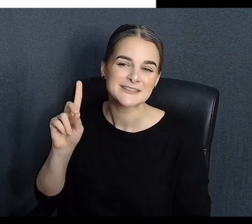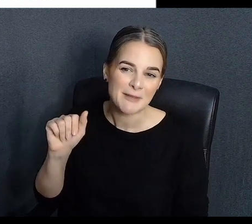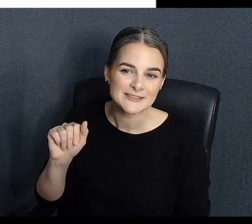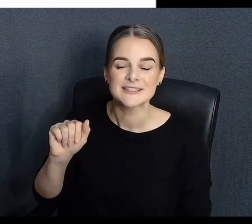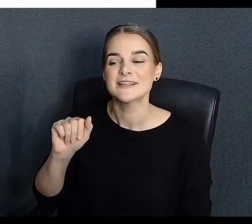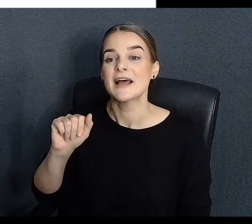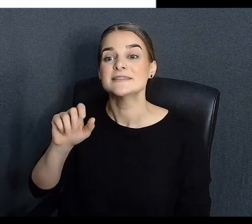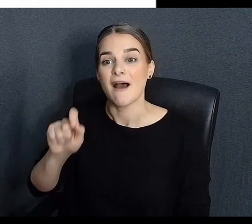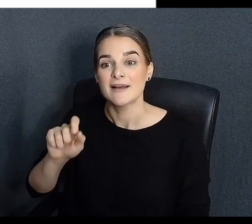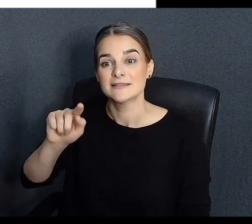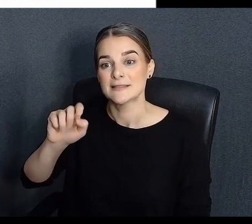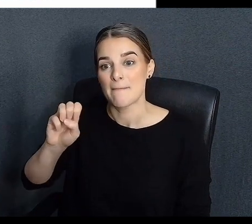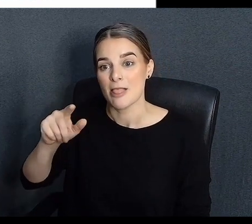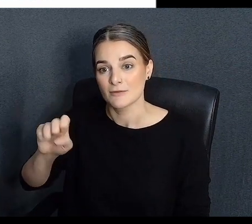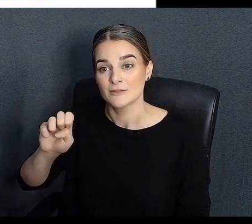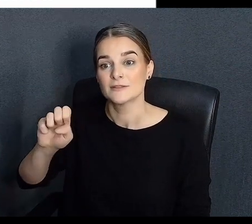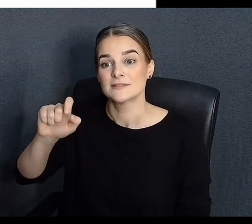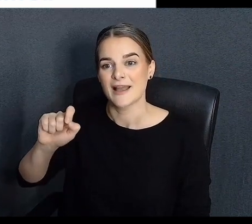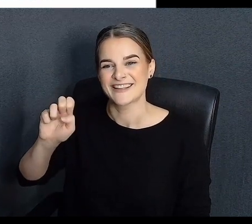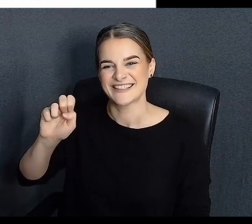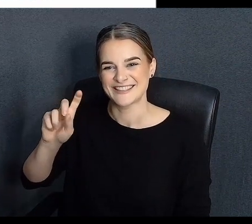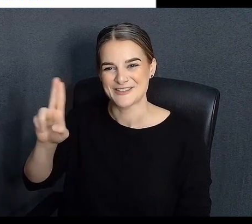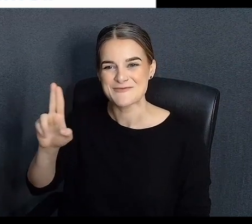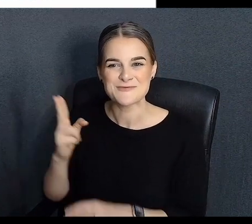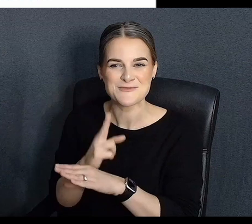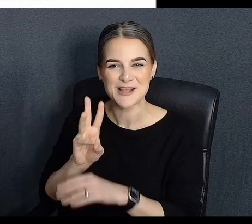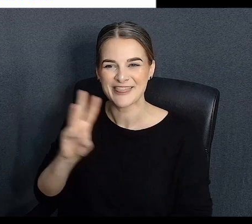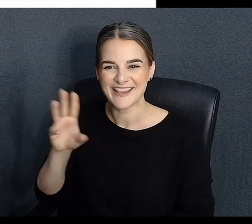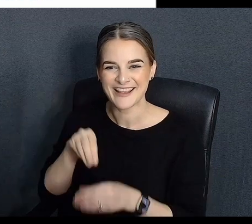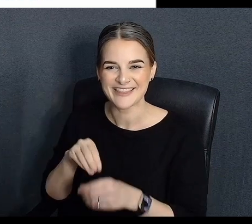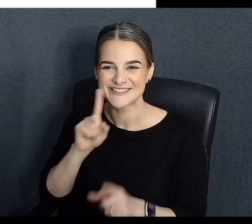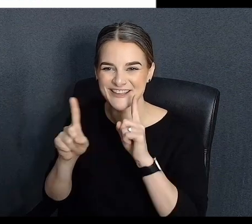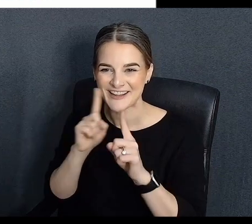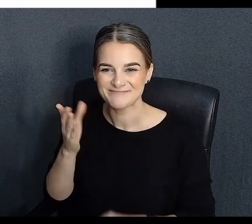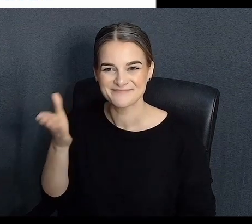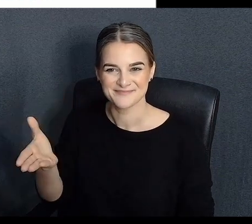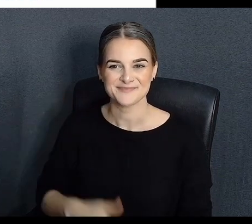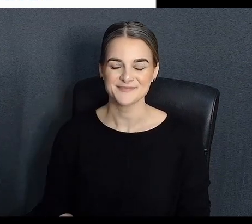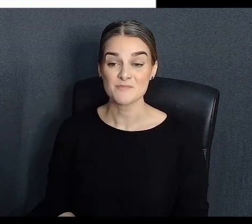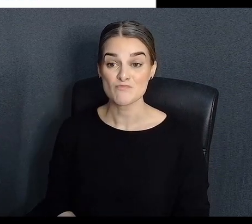the link in the chat. All right, I'm going to turn it over to our speaker this month,